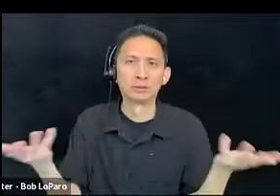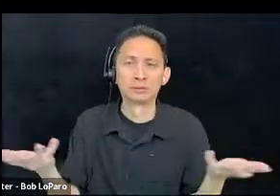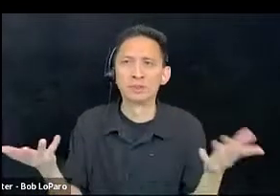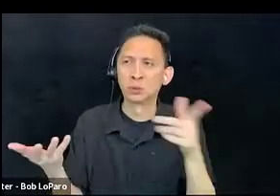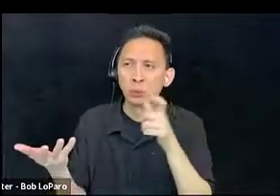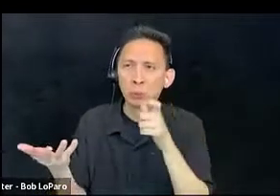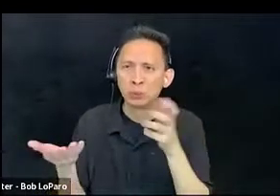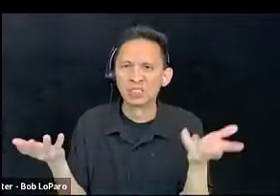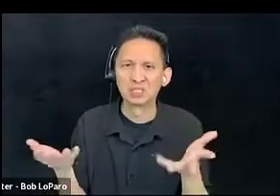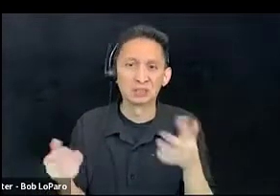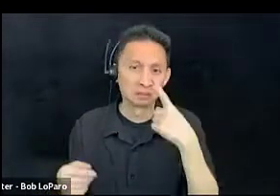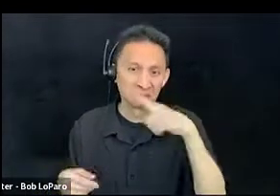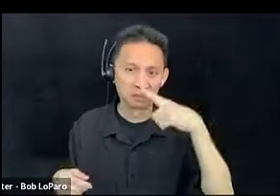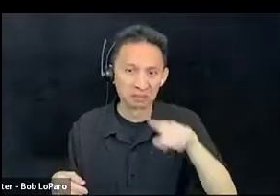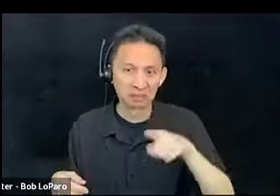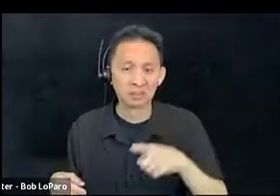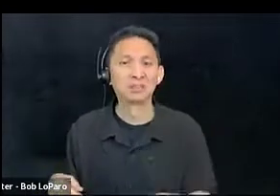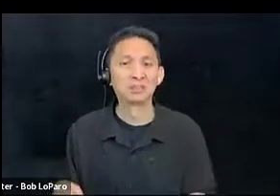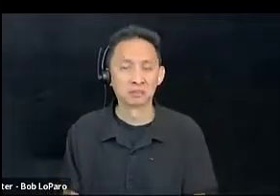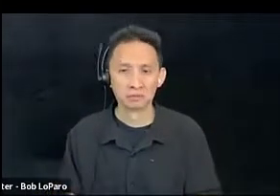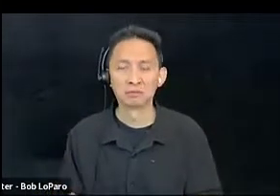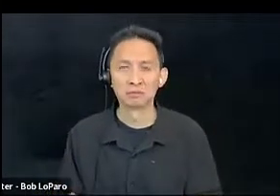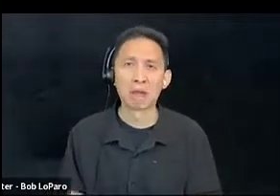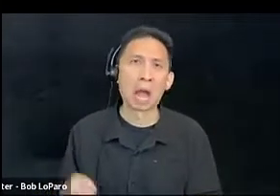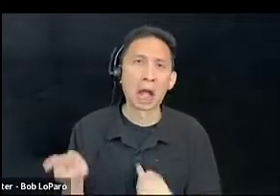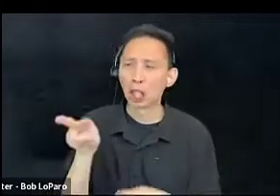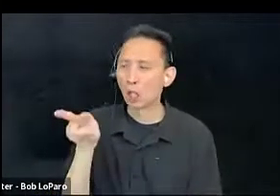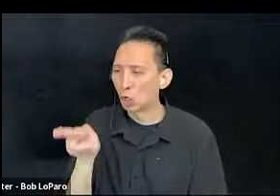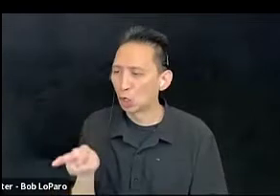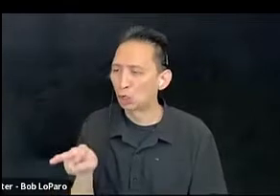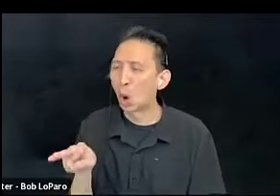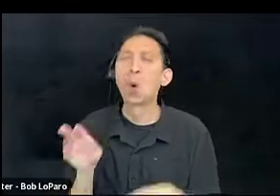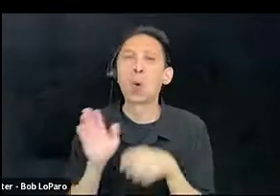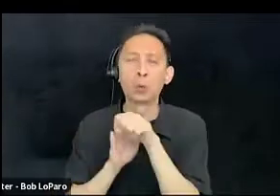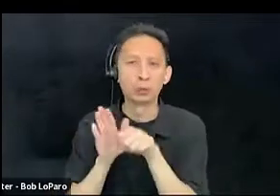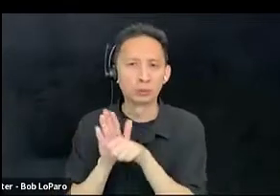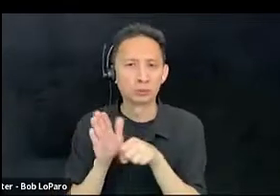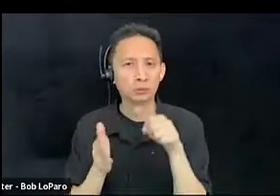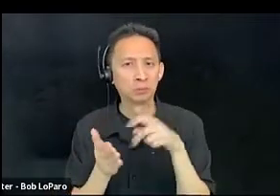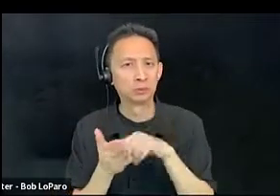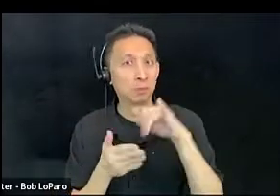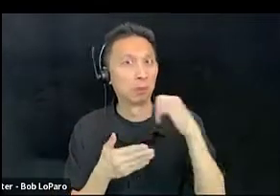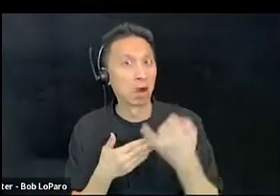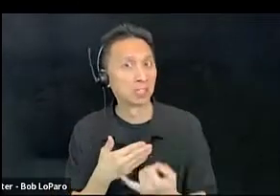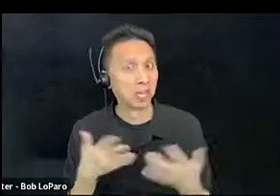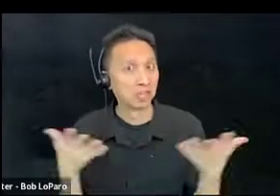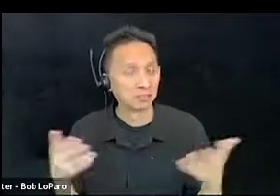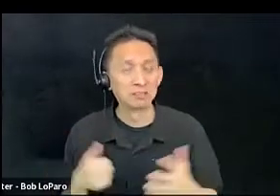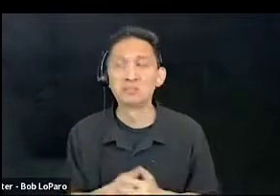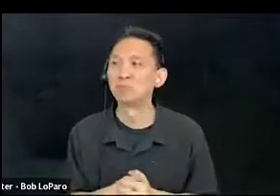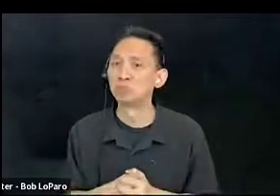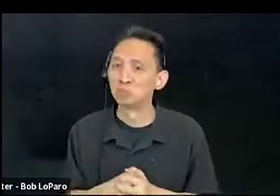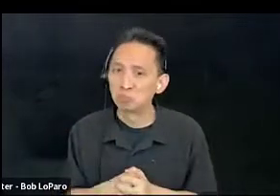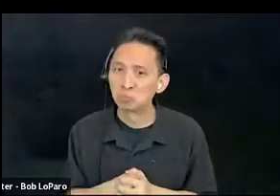as well as if there are family members here, state projects. Cool. All right.